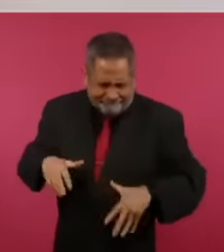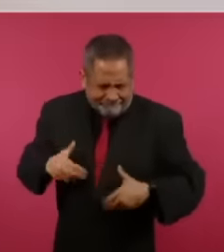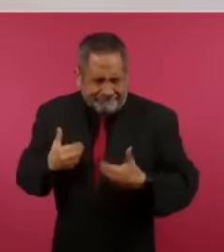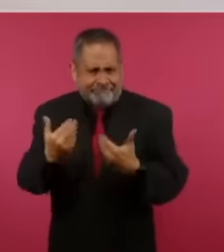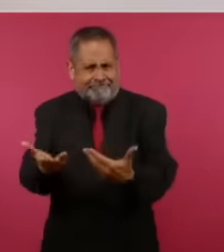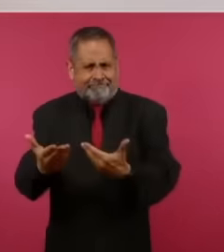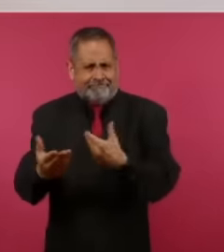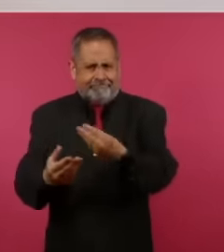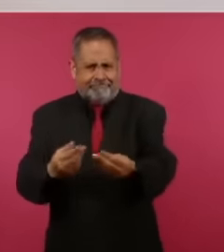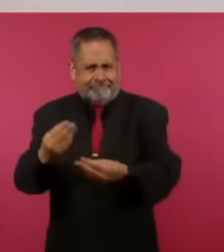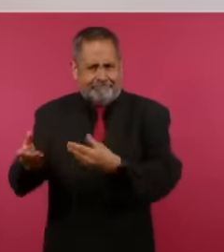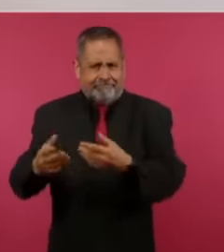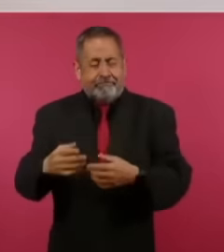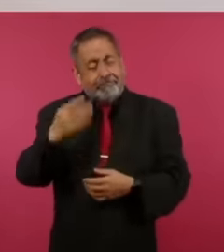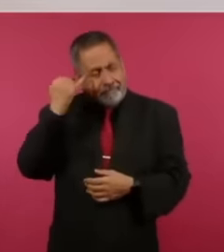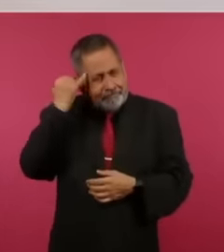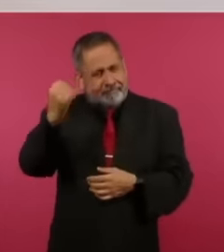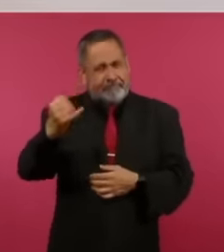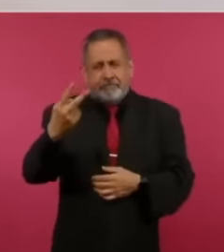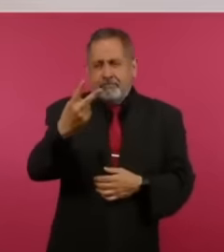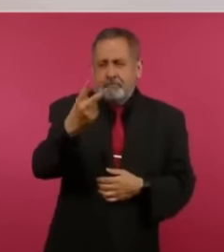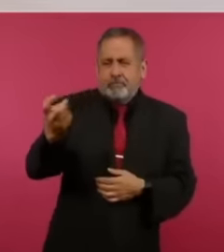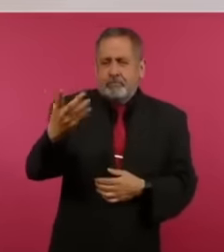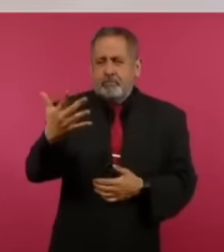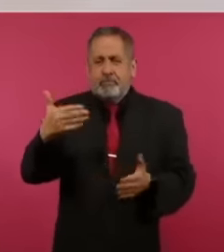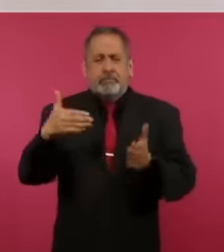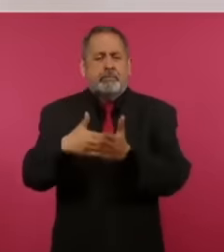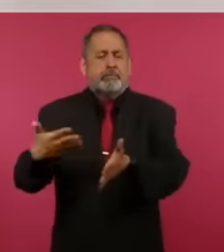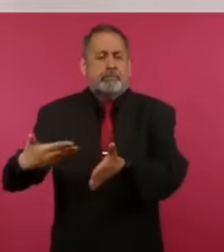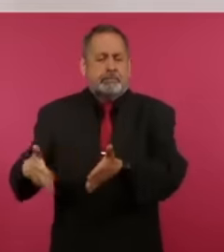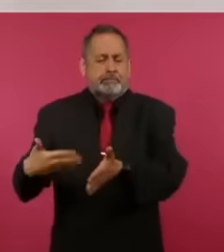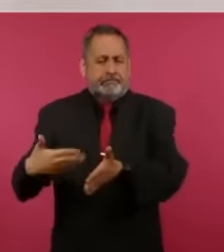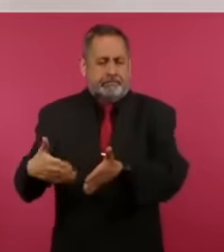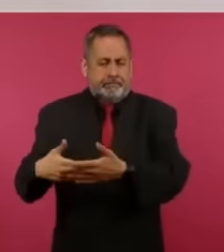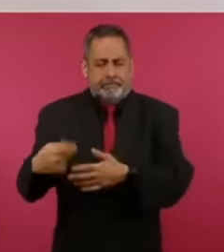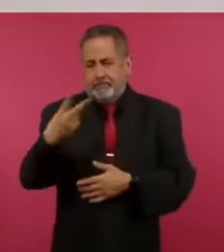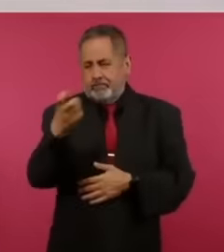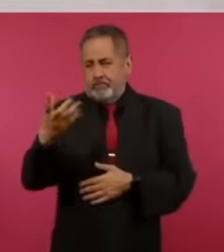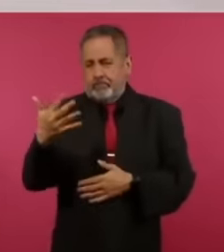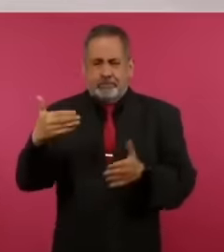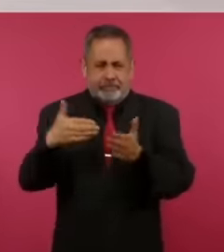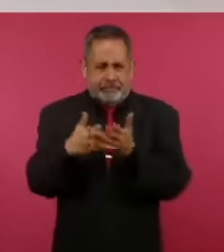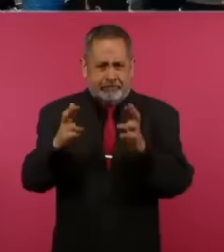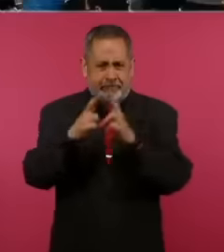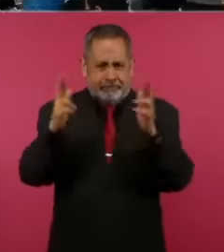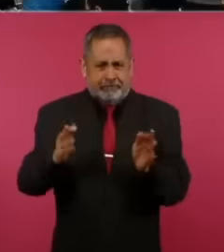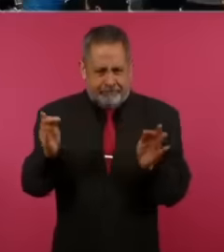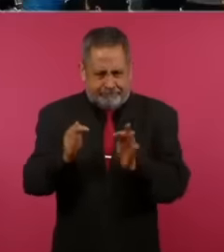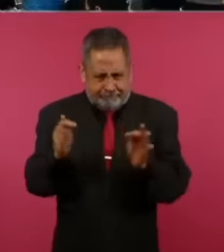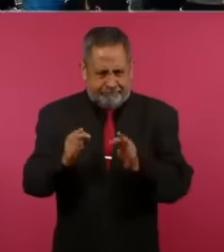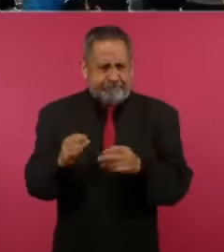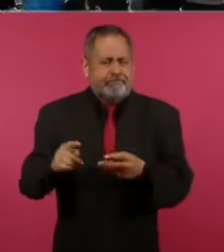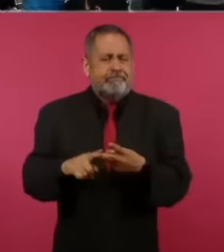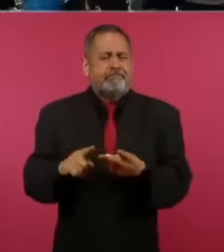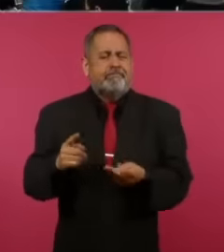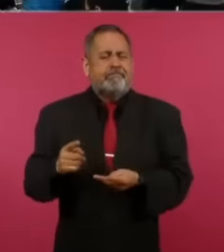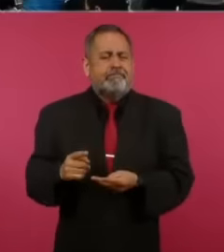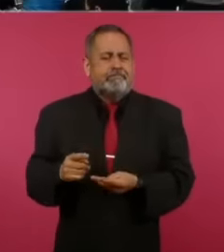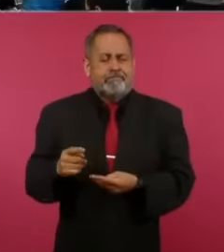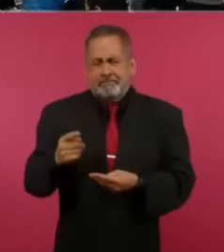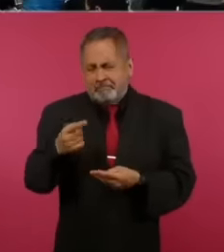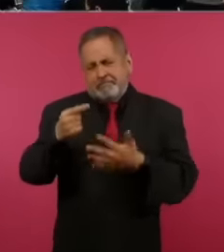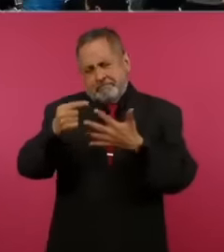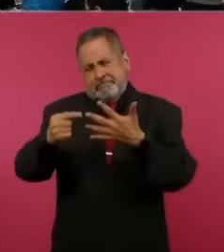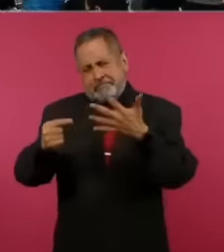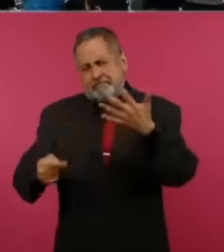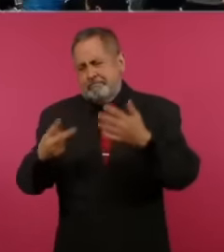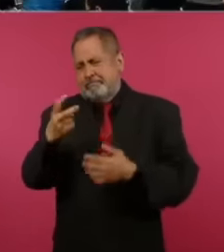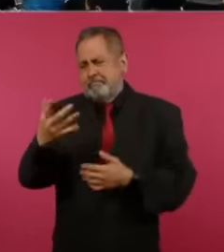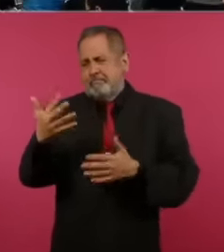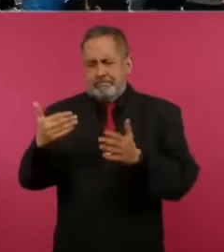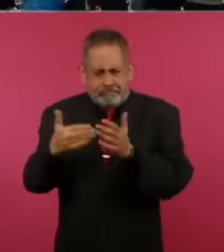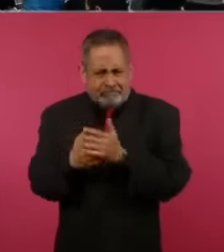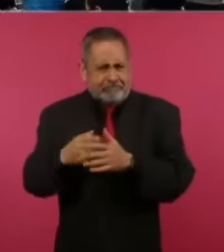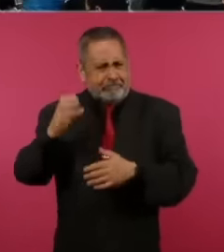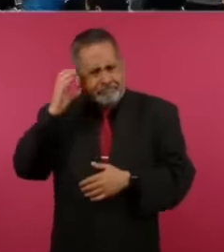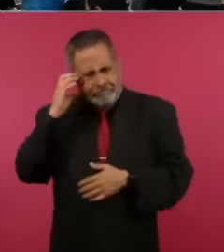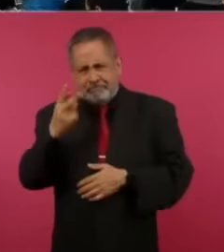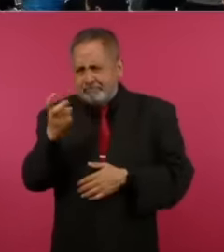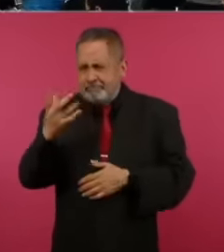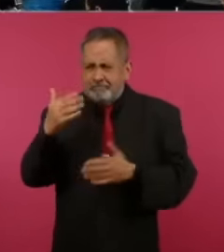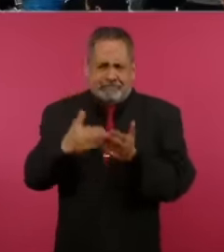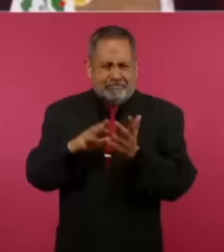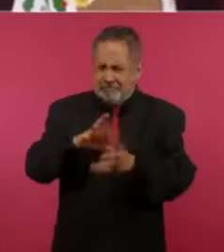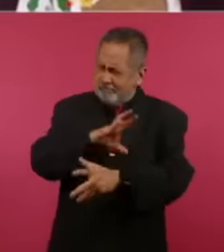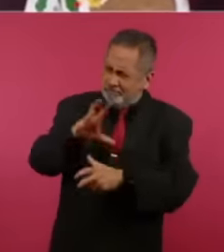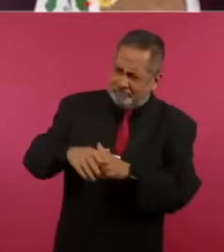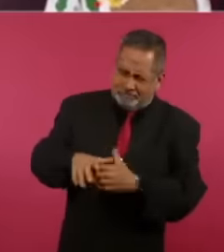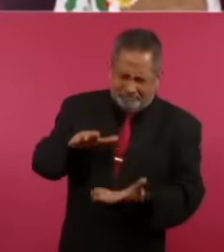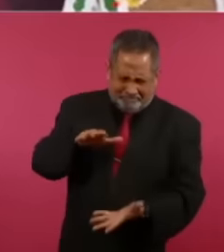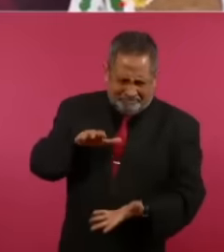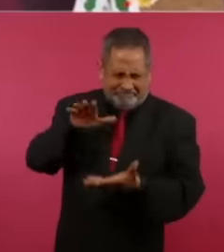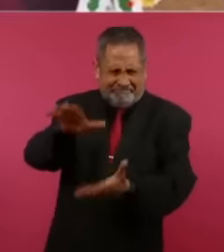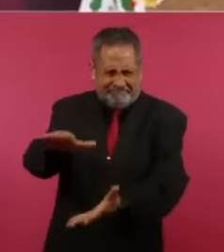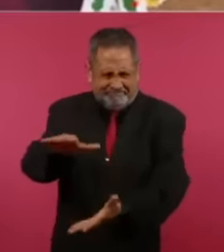think of 250,000 stoves, 250,000 refrigerators, and so on, 250,000 beds, a package for all the